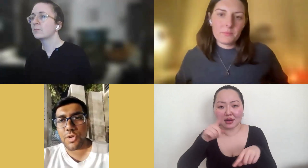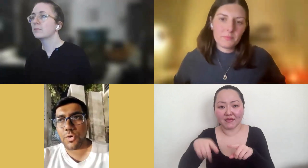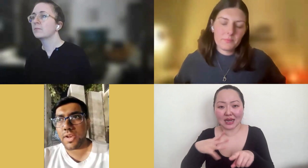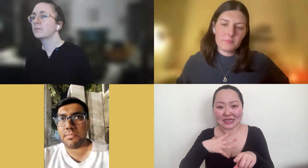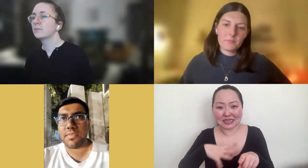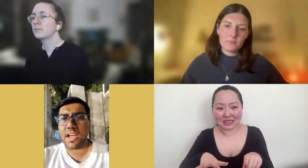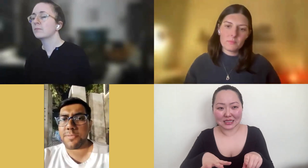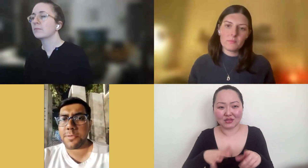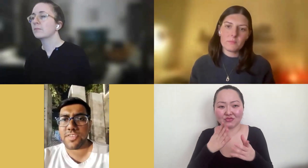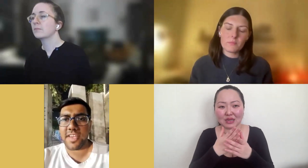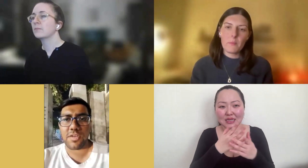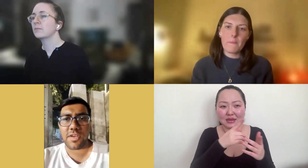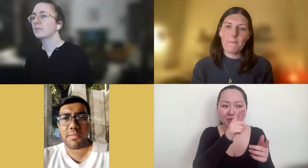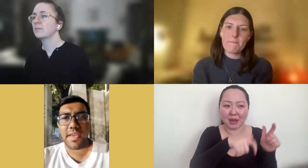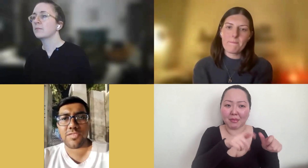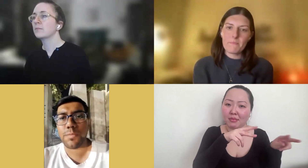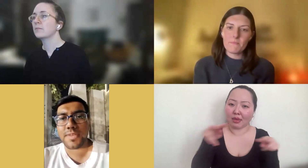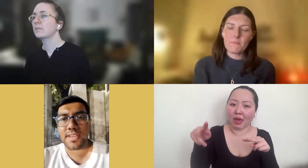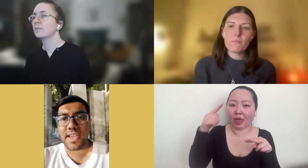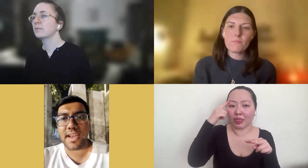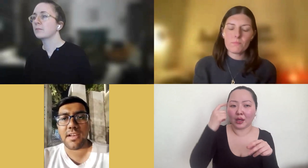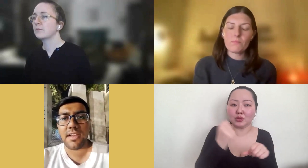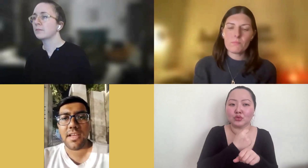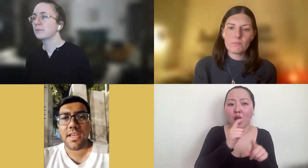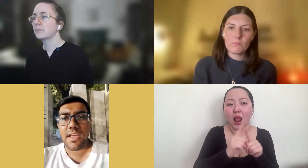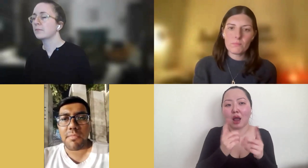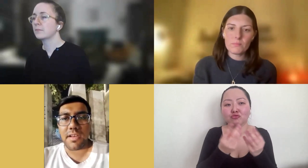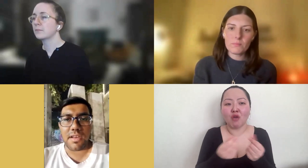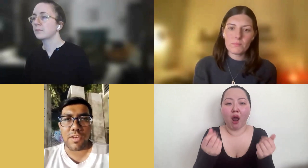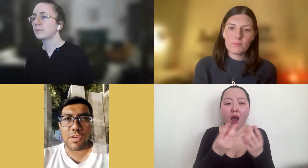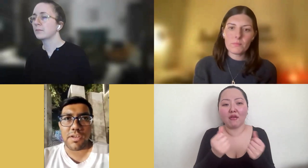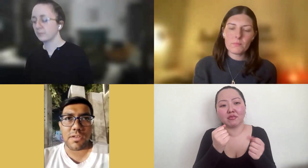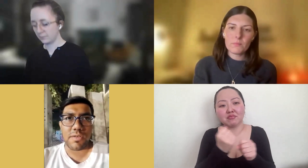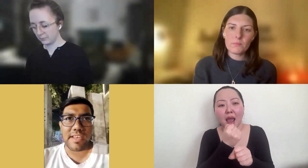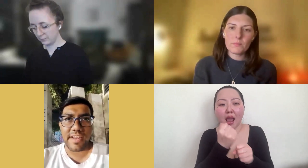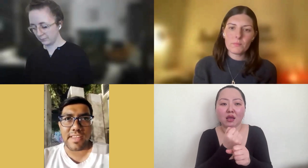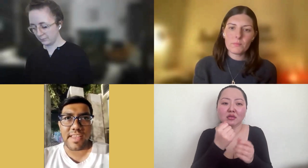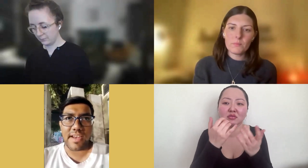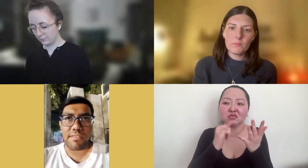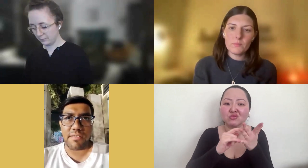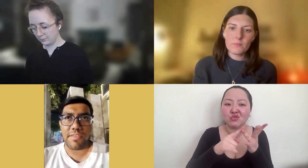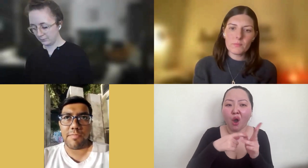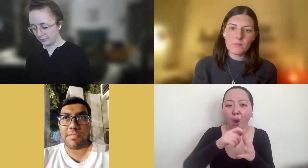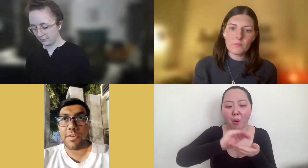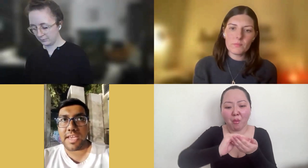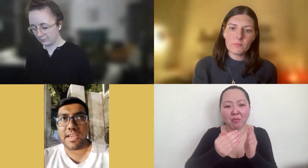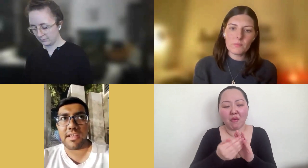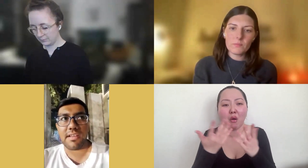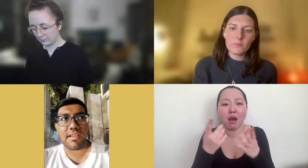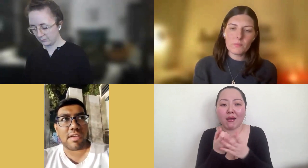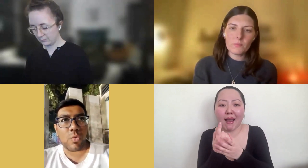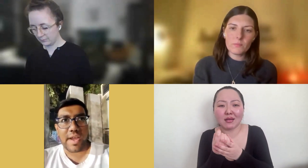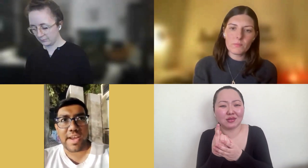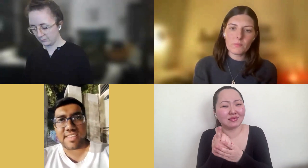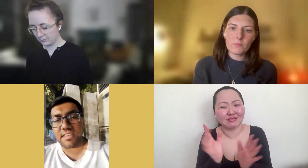would do crafts like making soaps and candles. In order to elevate that we have been working